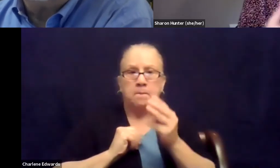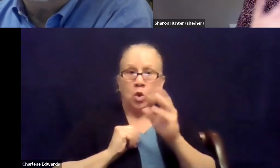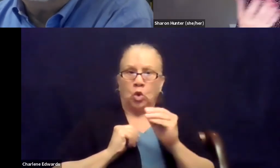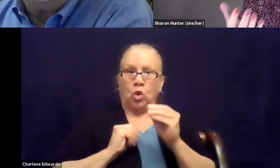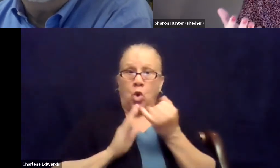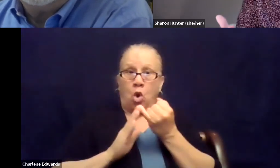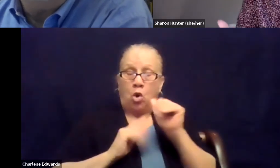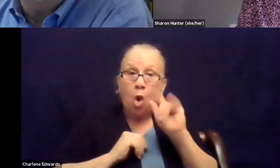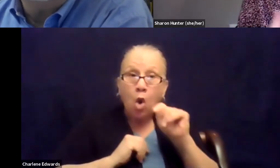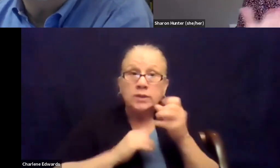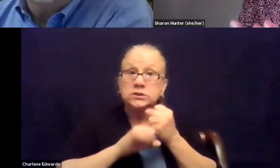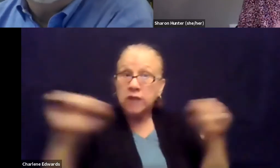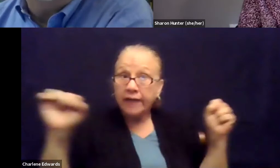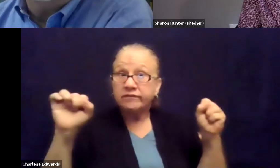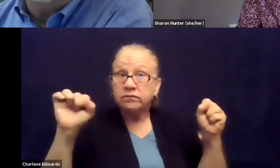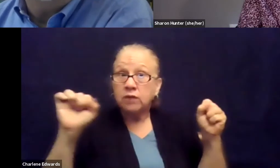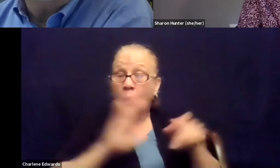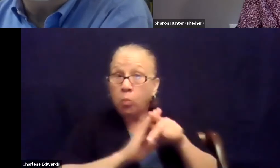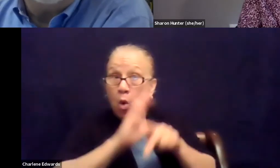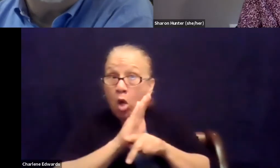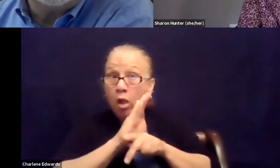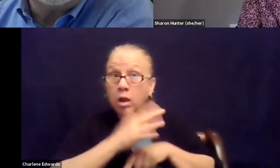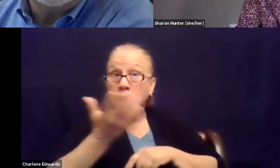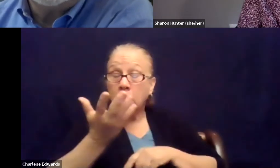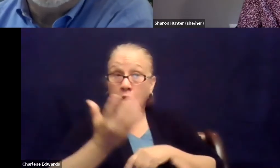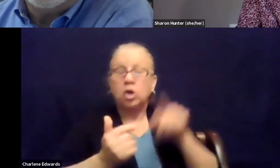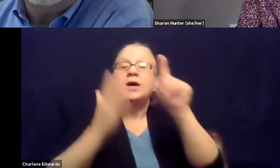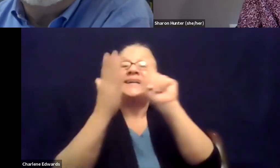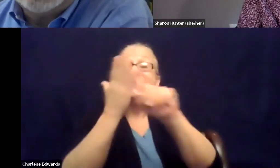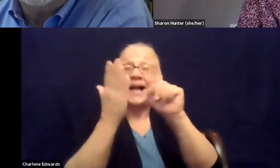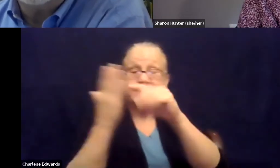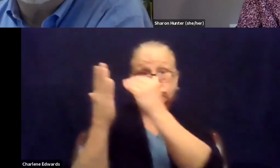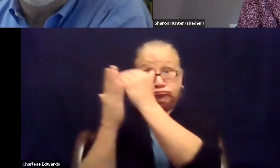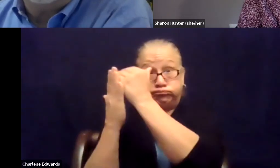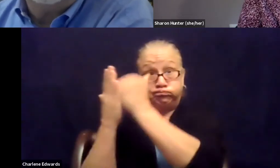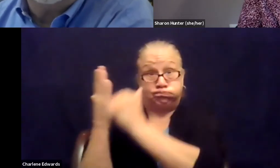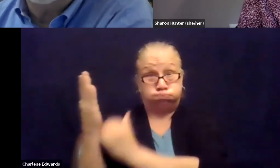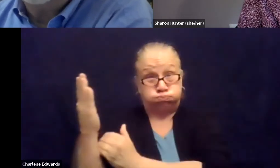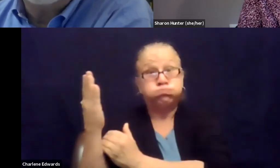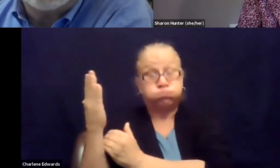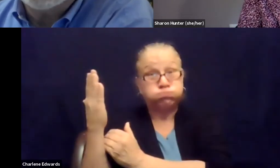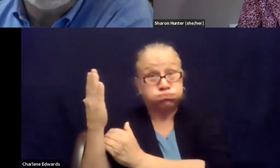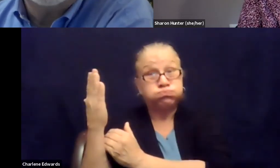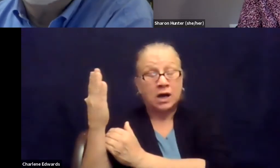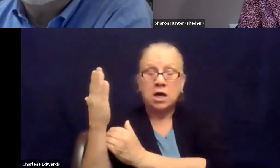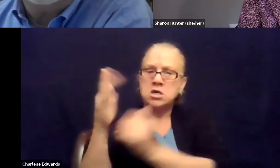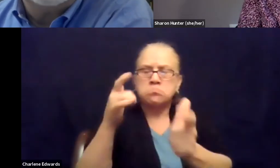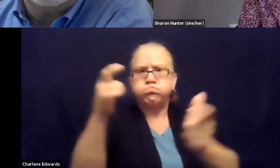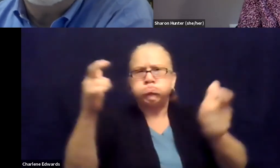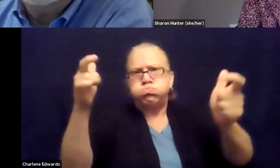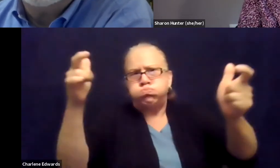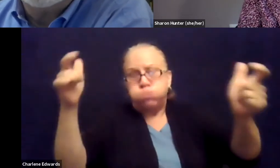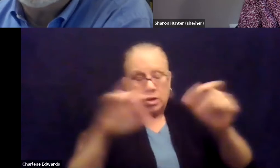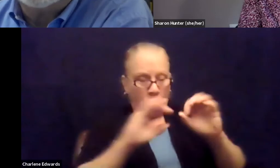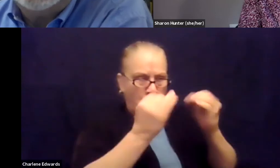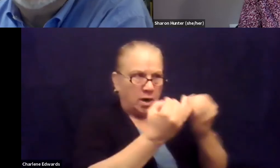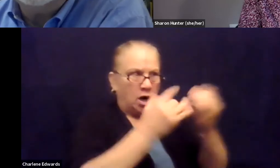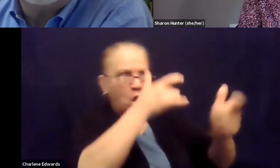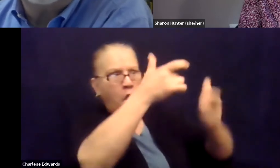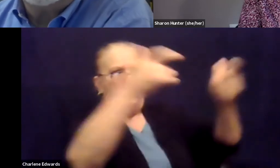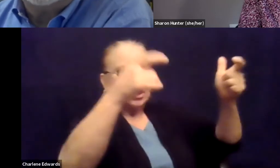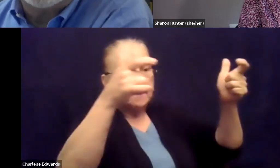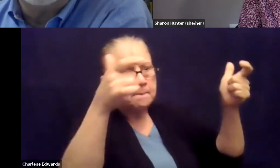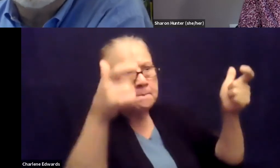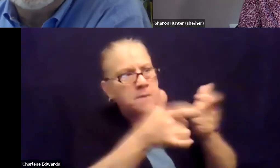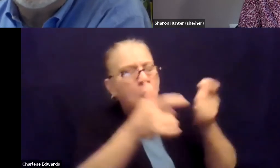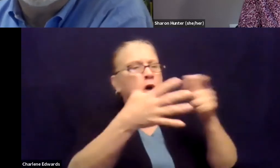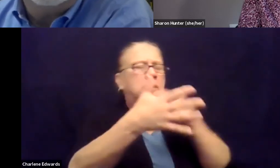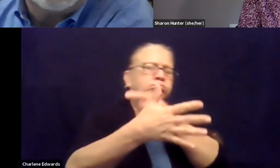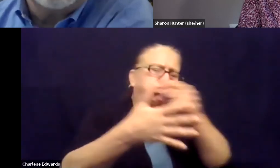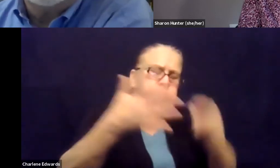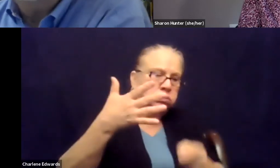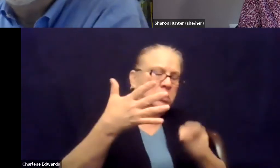If you look on the list, you will see an array of organizations, large and small, for profit,